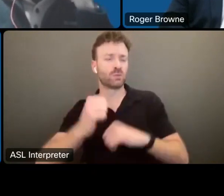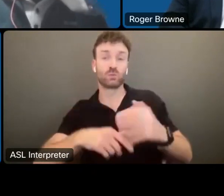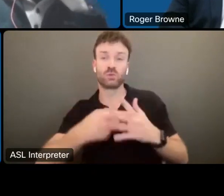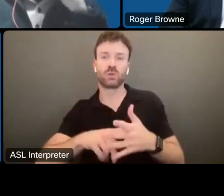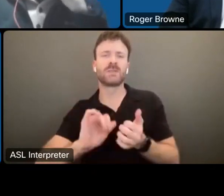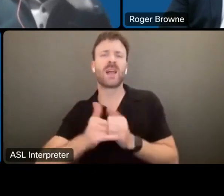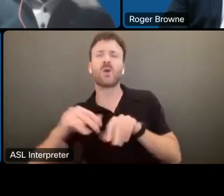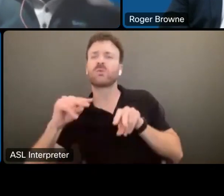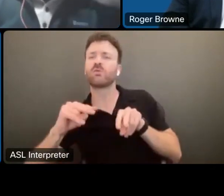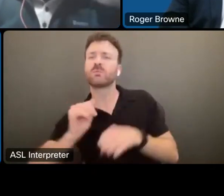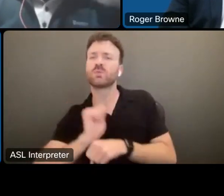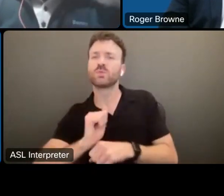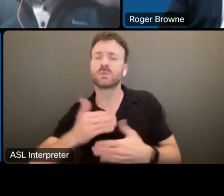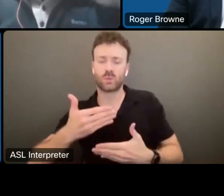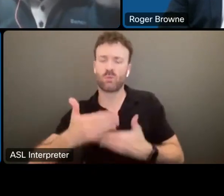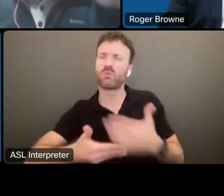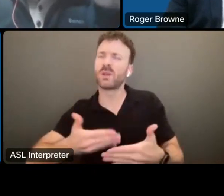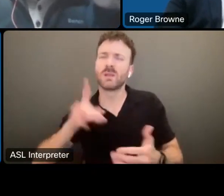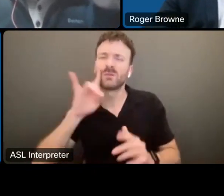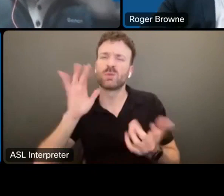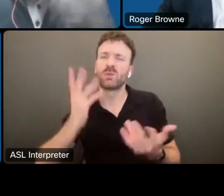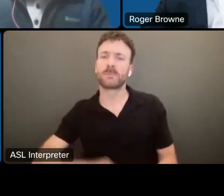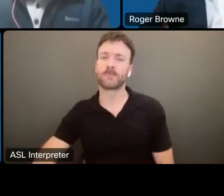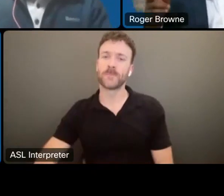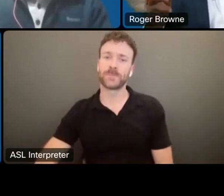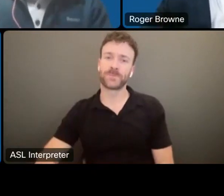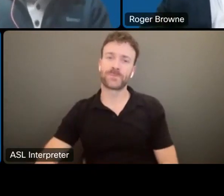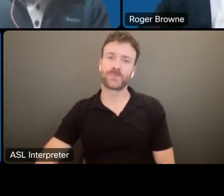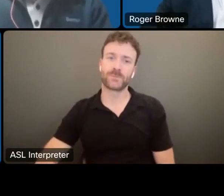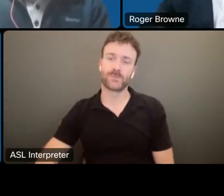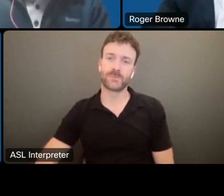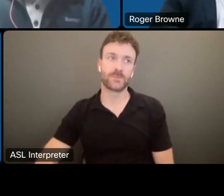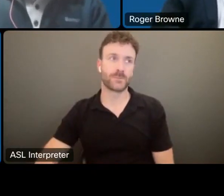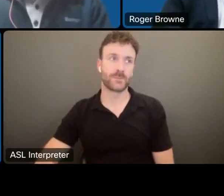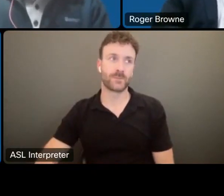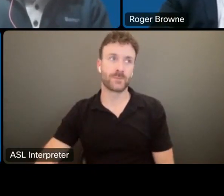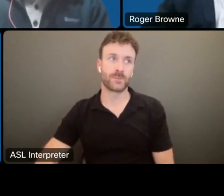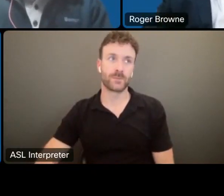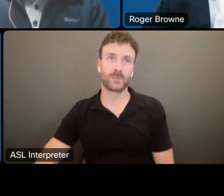So this is more of the process sort of picture.